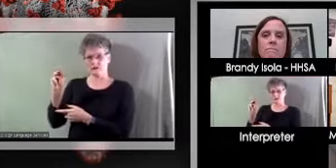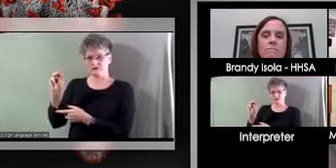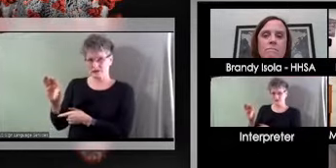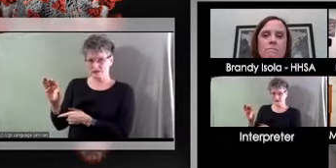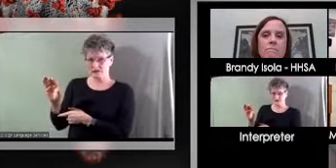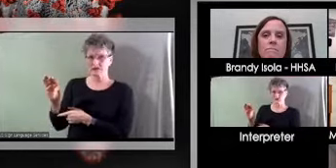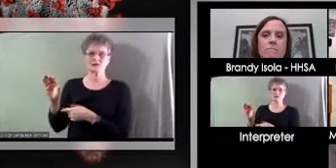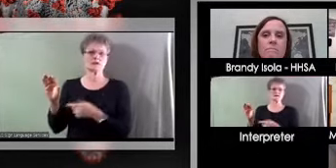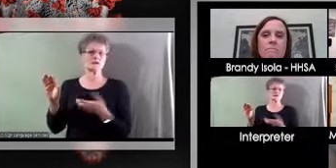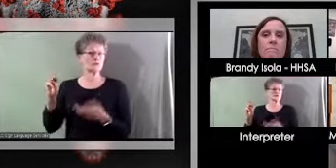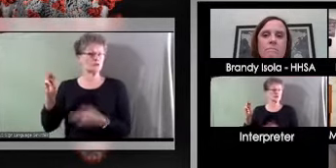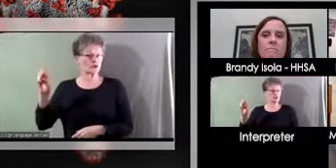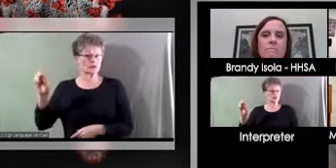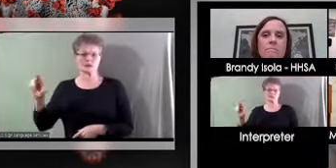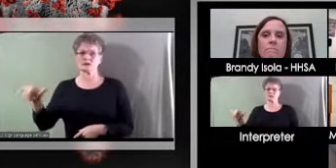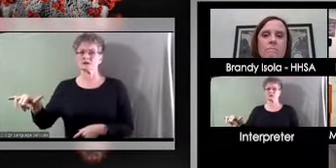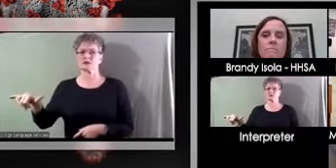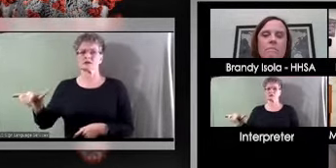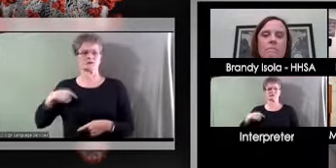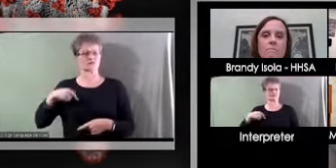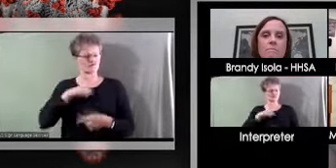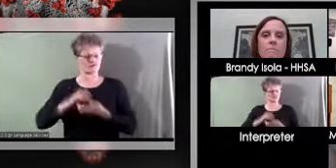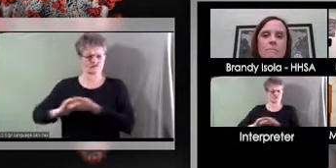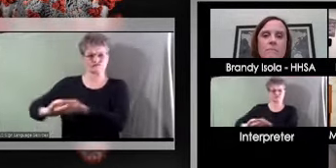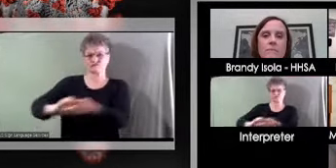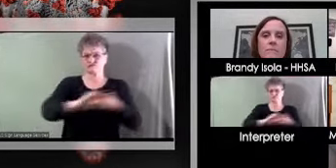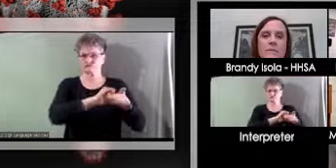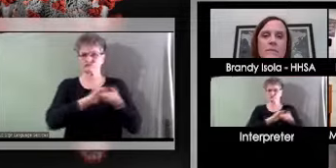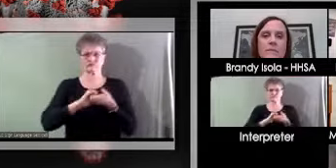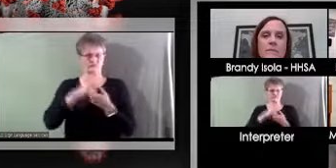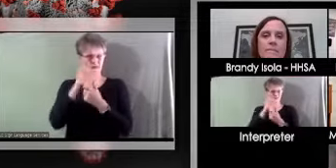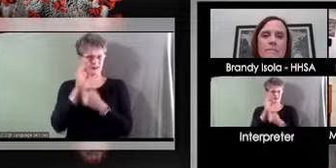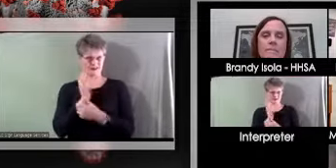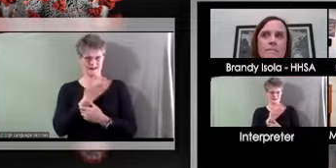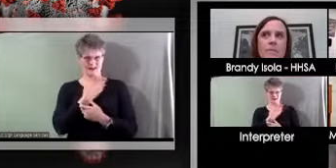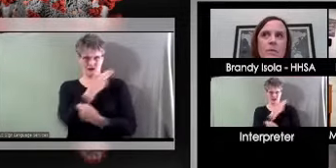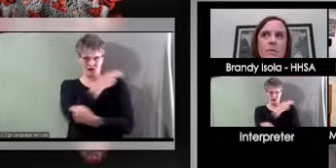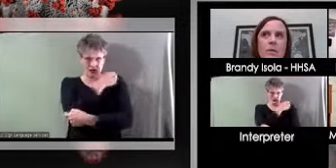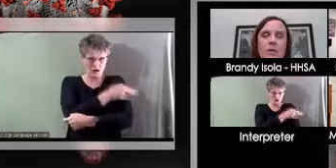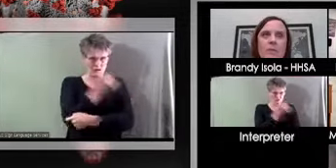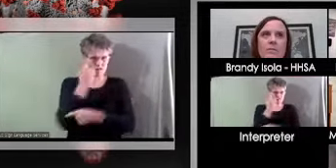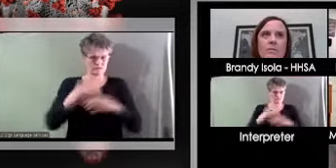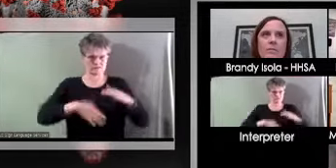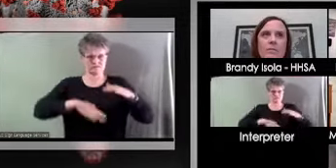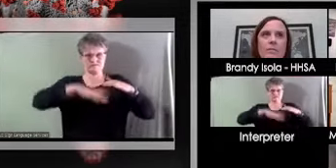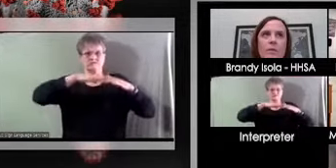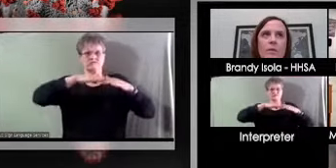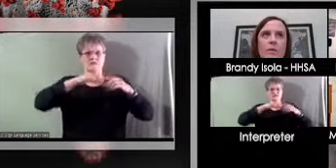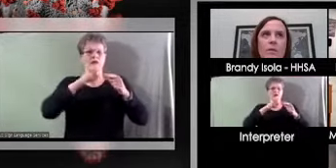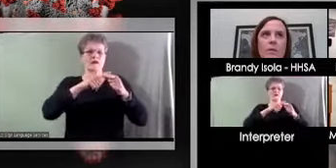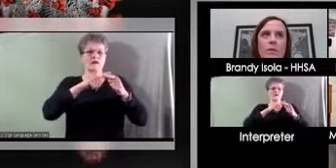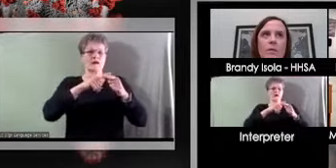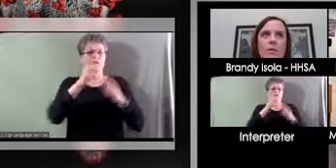facility where they have the ability to take care of more complex patients and then on the other side of that we